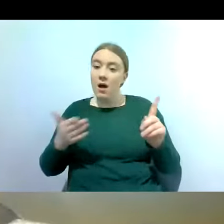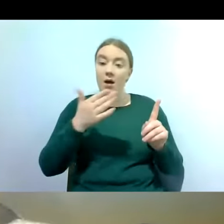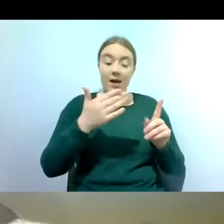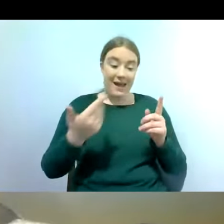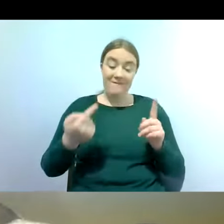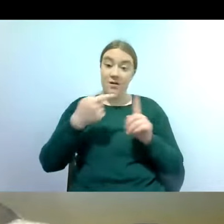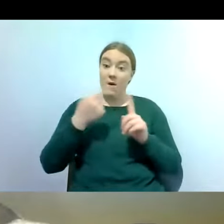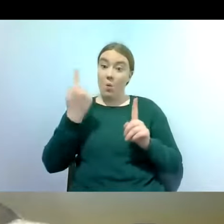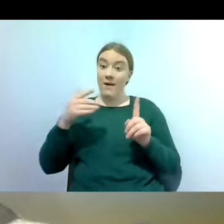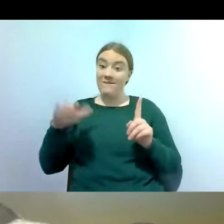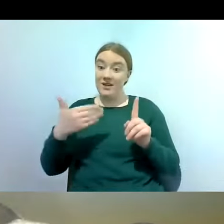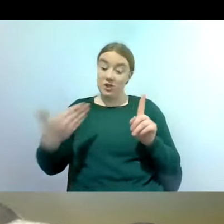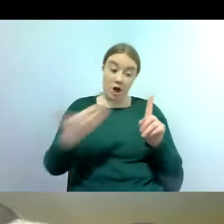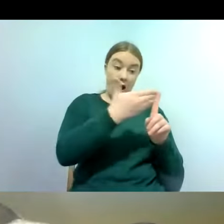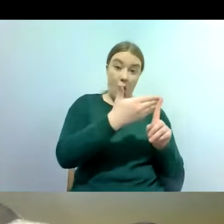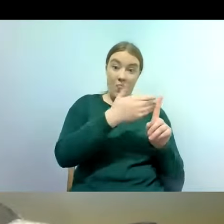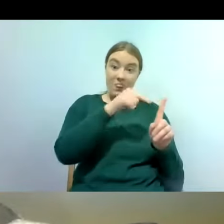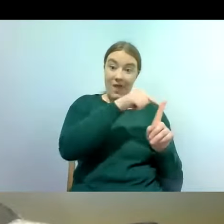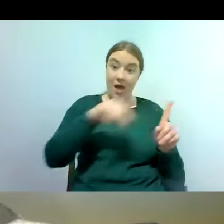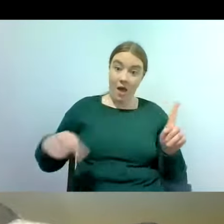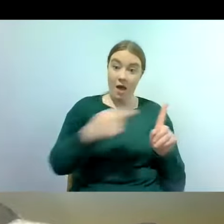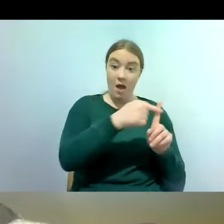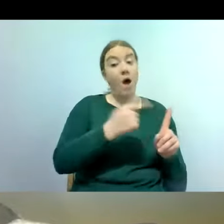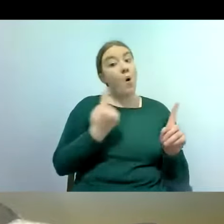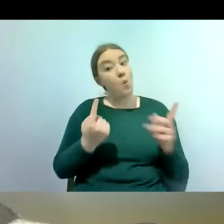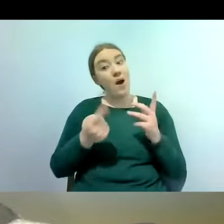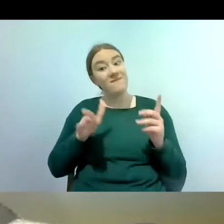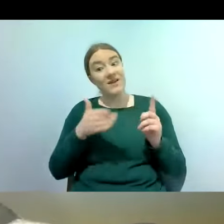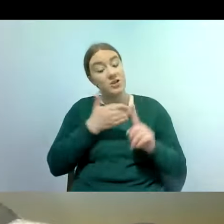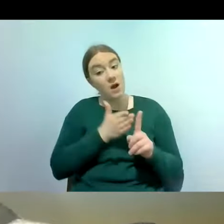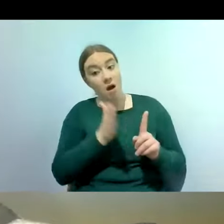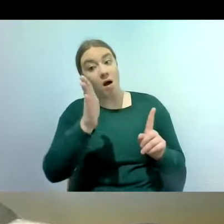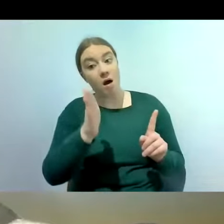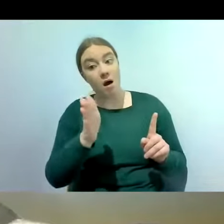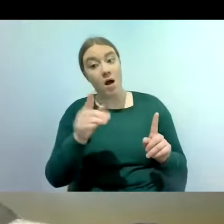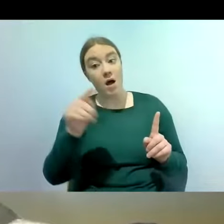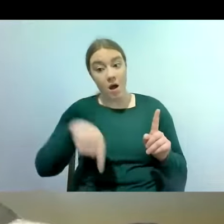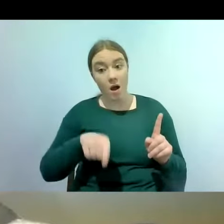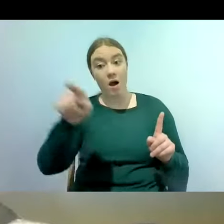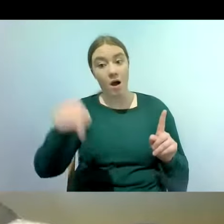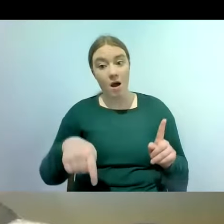so when we remove those barriers or we install fish passes it may take some time for the for